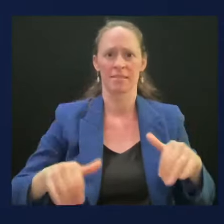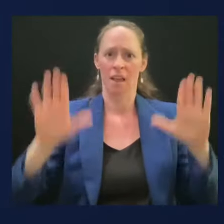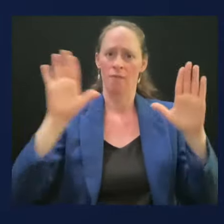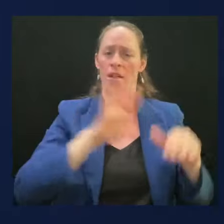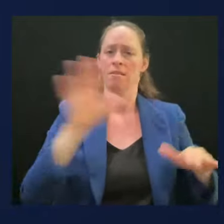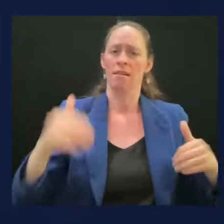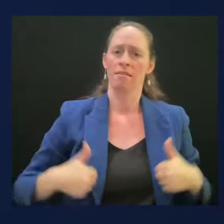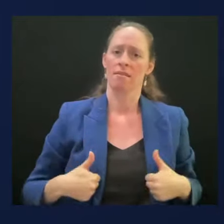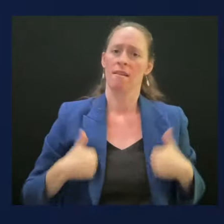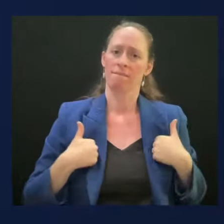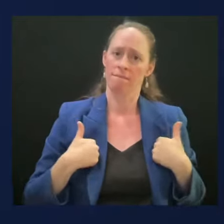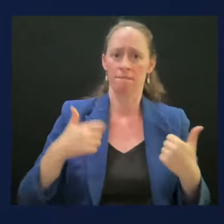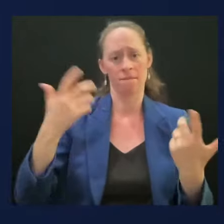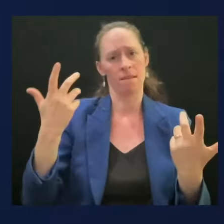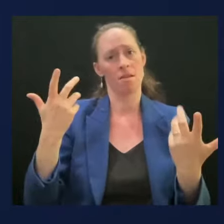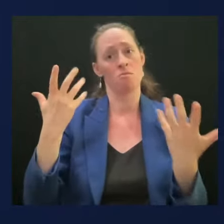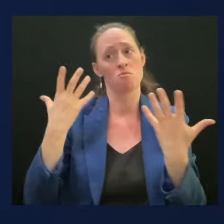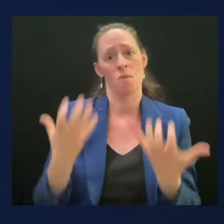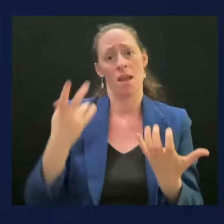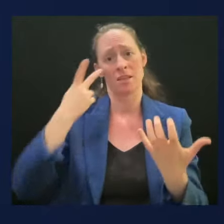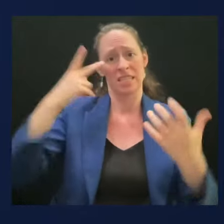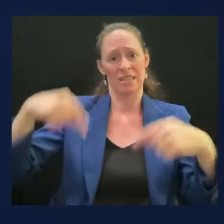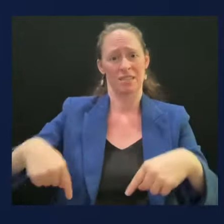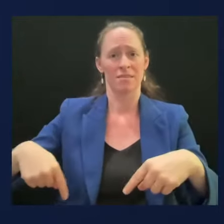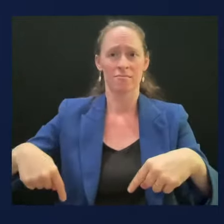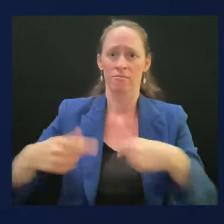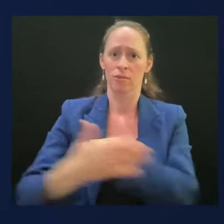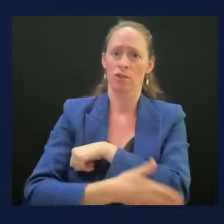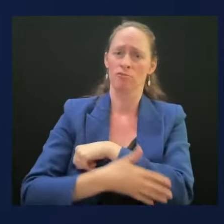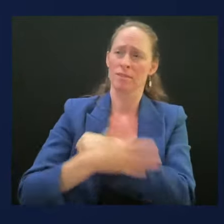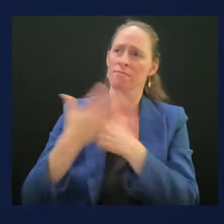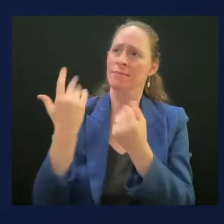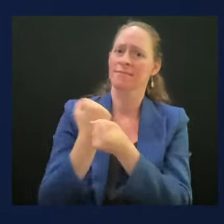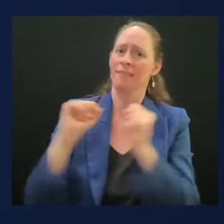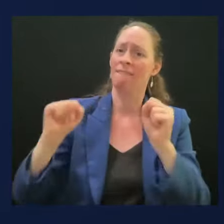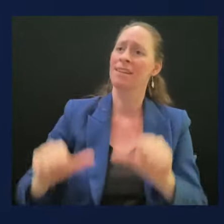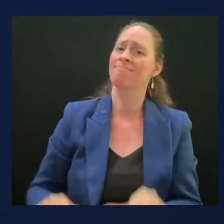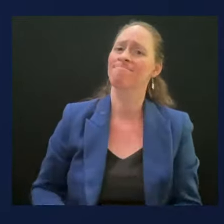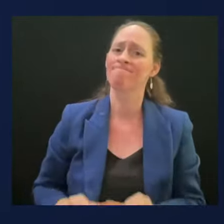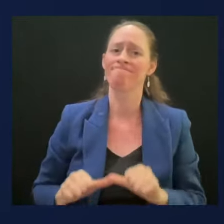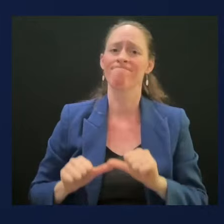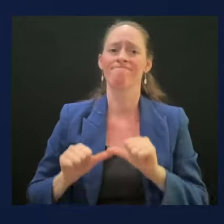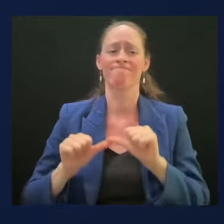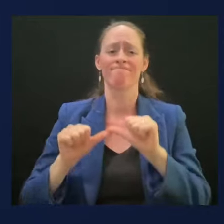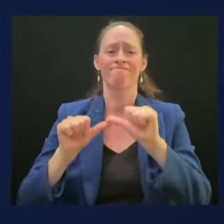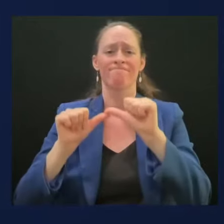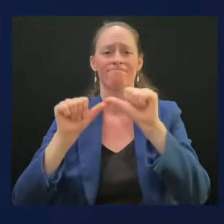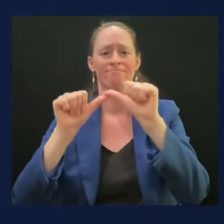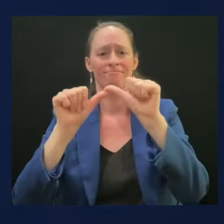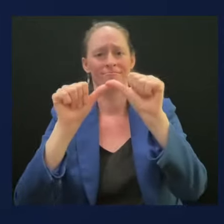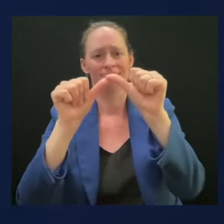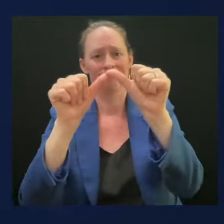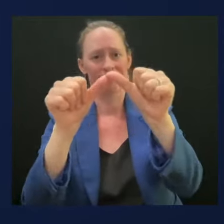each of them a link in a chain of honor that stretches back to our Founding Fathers and those days.